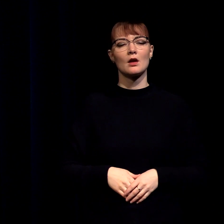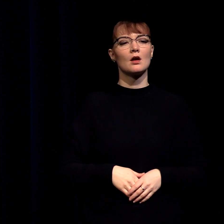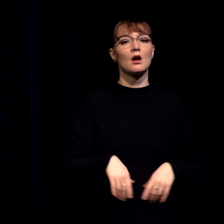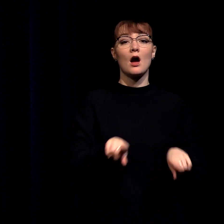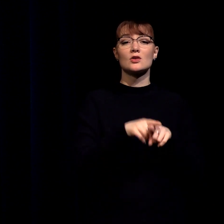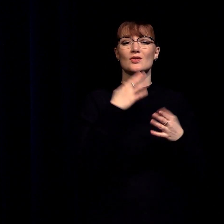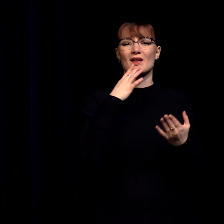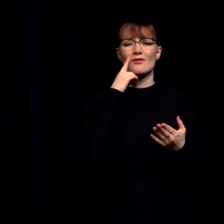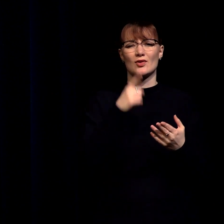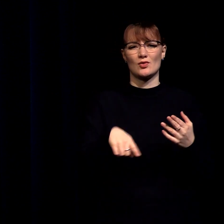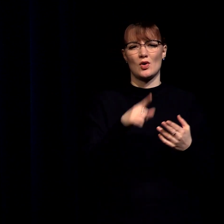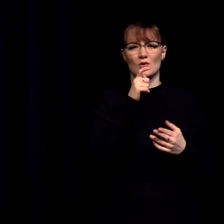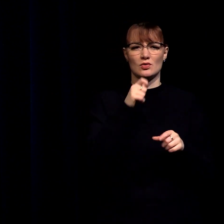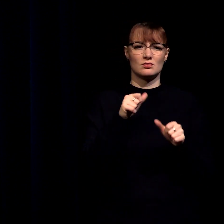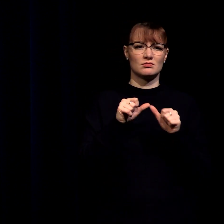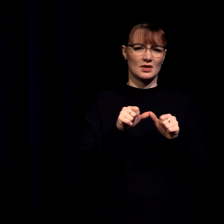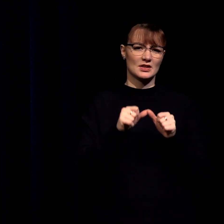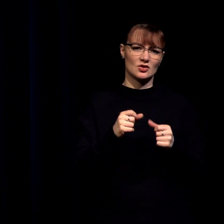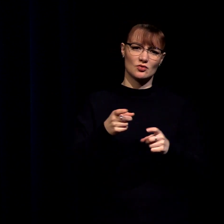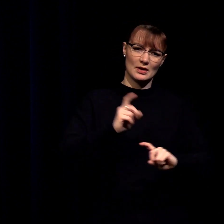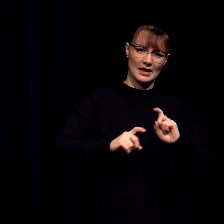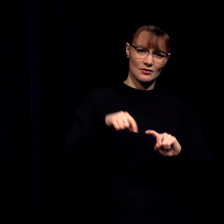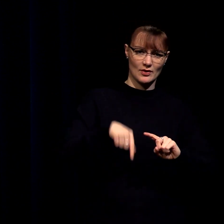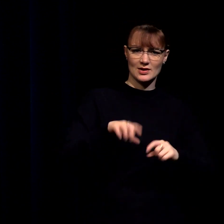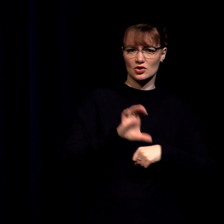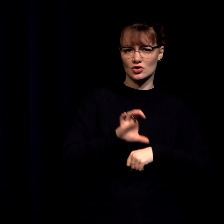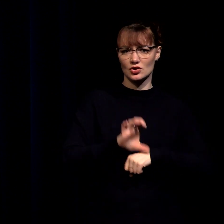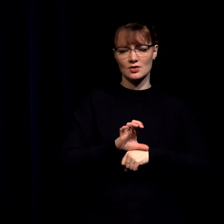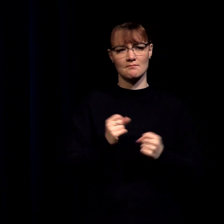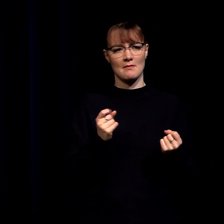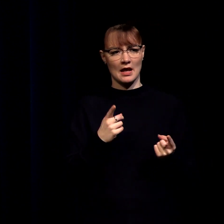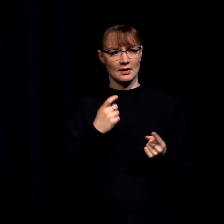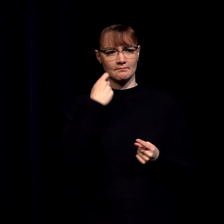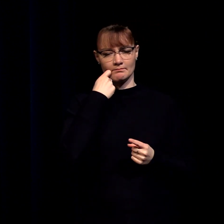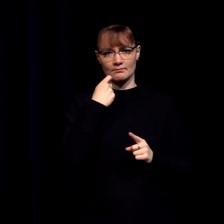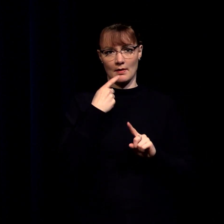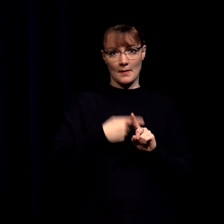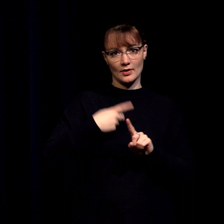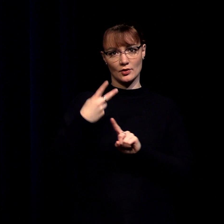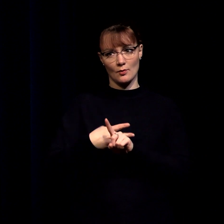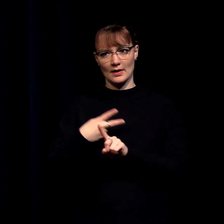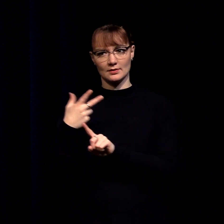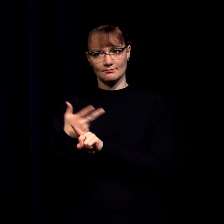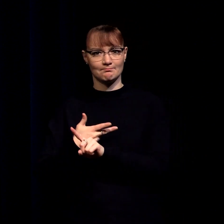give to our ministry fund for many of you who have joined us in the last few months. I'd love to invite you and just as a